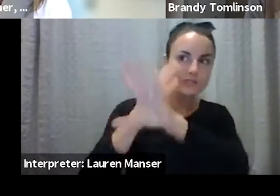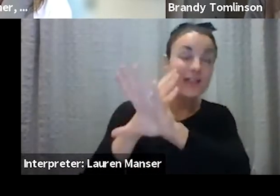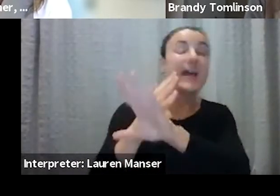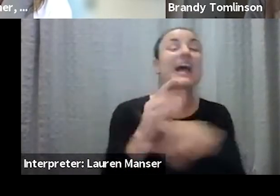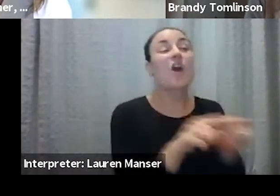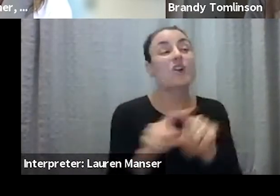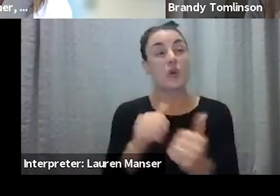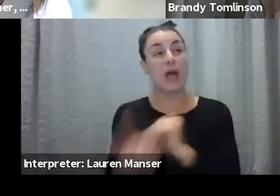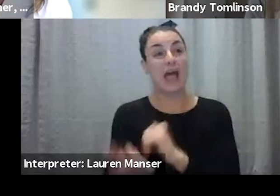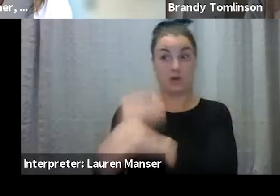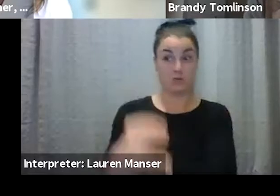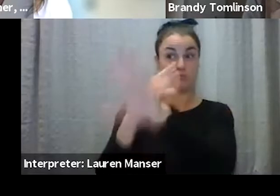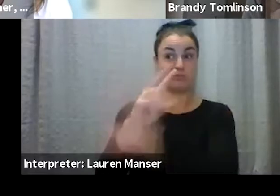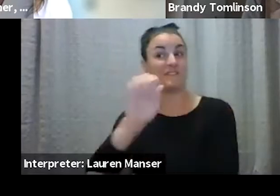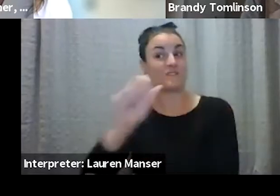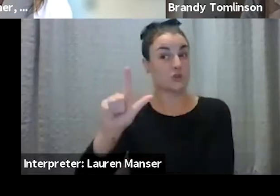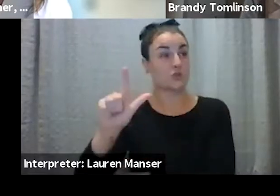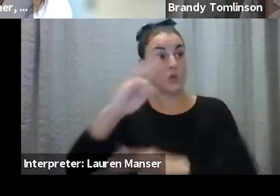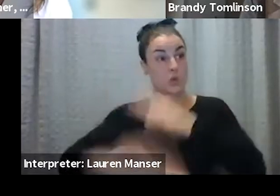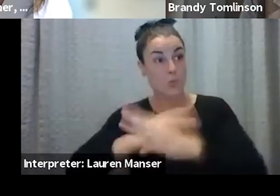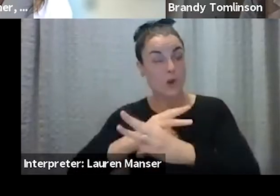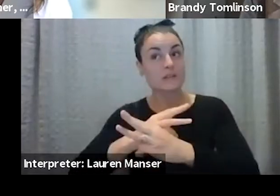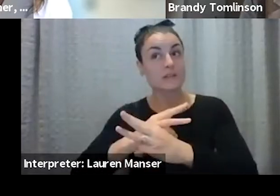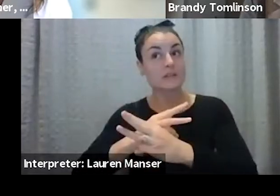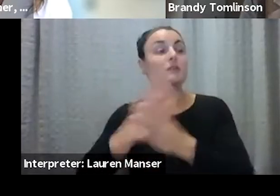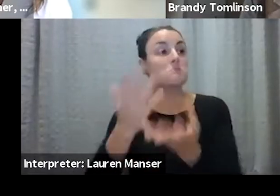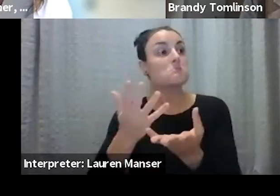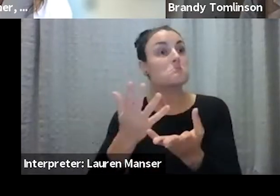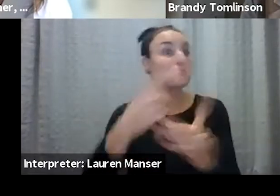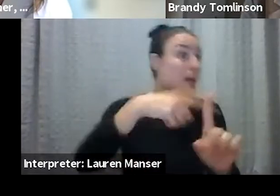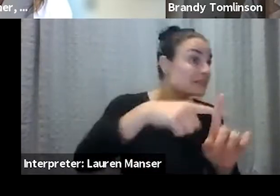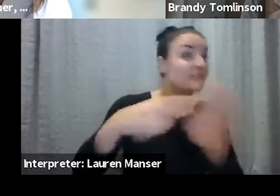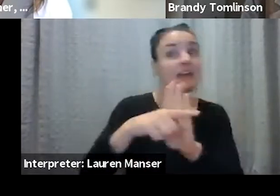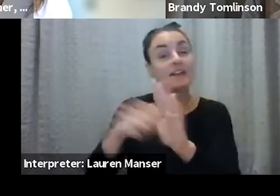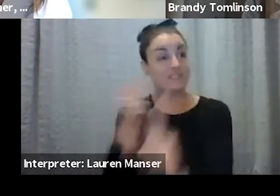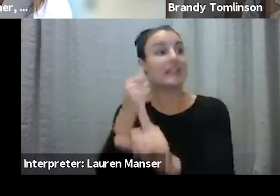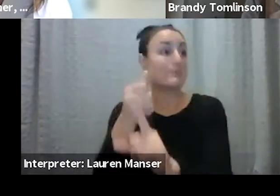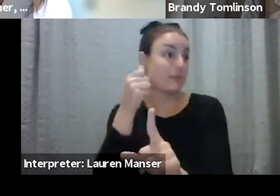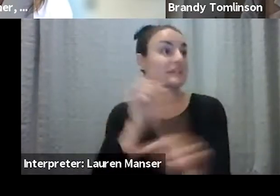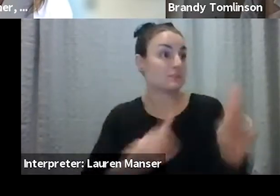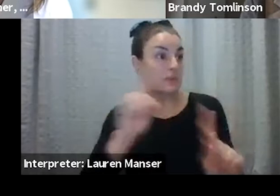both physical and mental. We also had a panelist by the name of Michael Lettman,